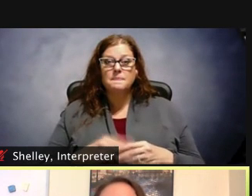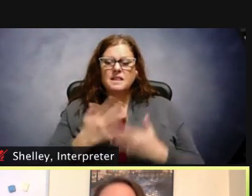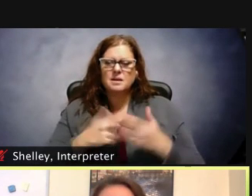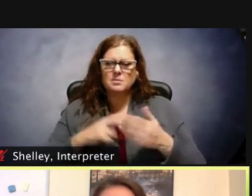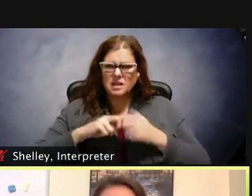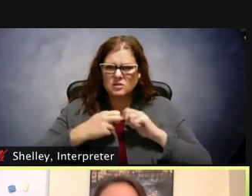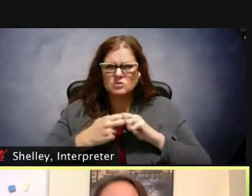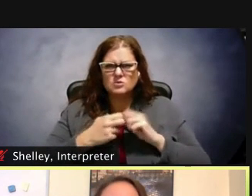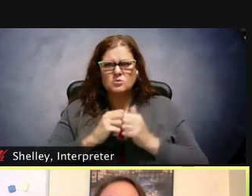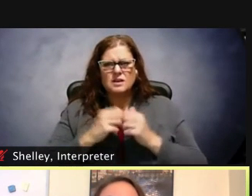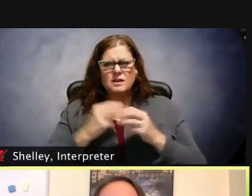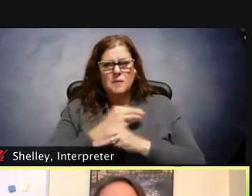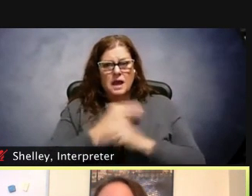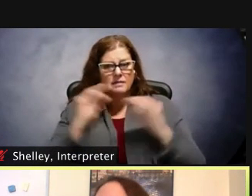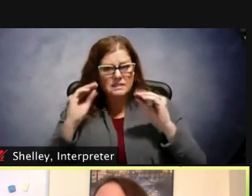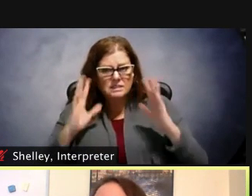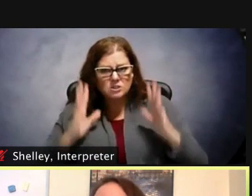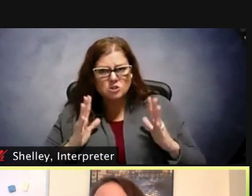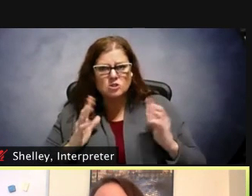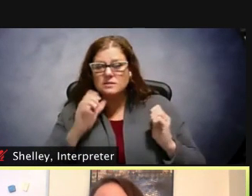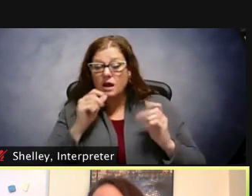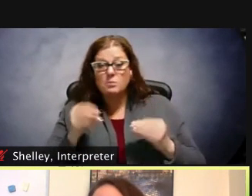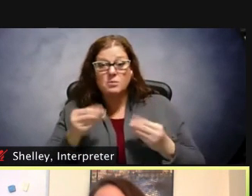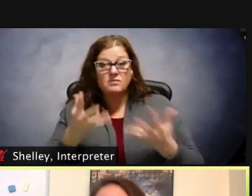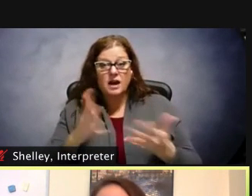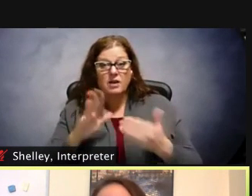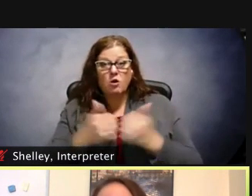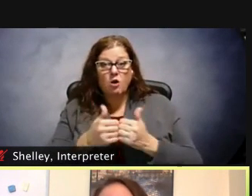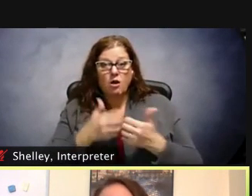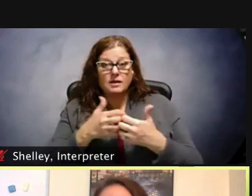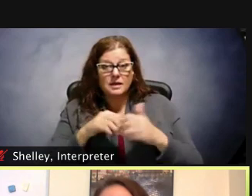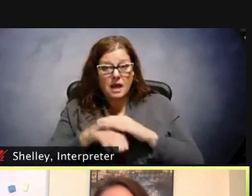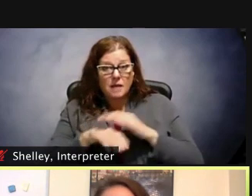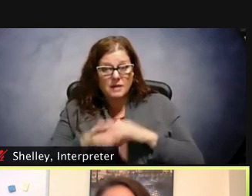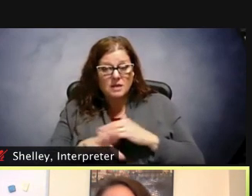his math teacher not providing him all the accommodations that were on the written plan.